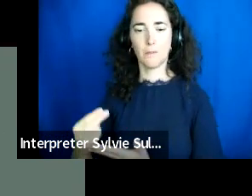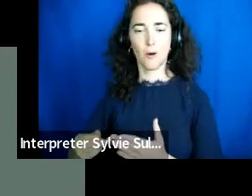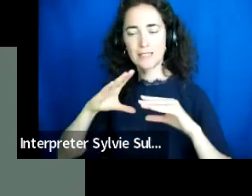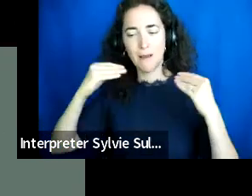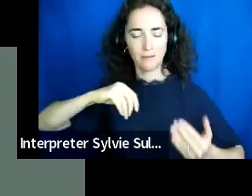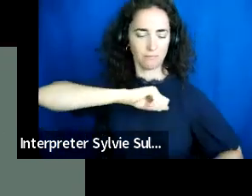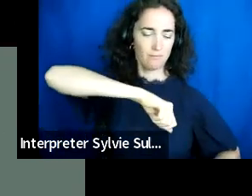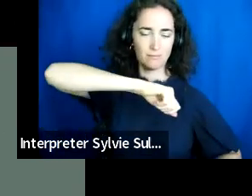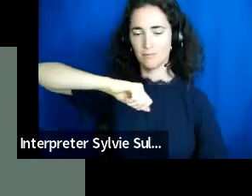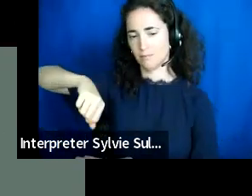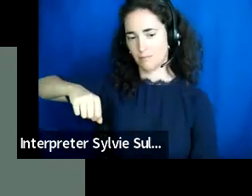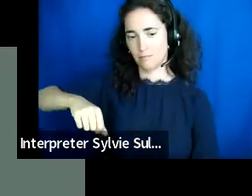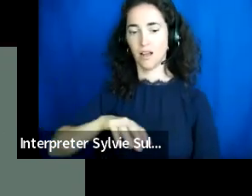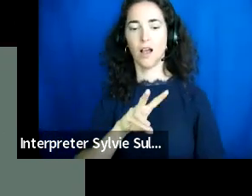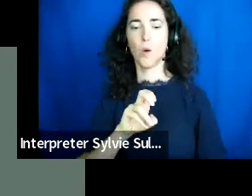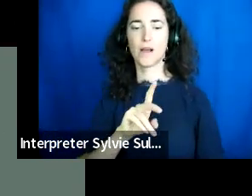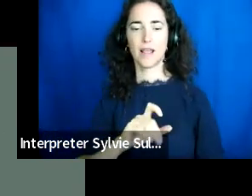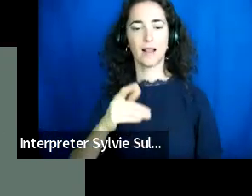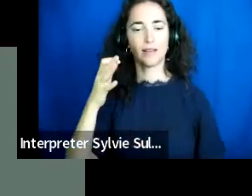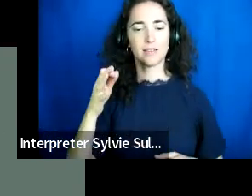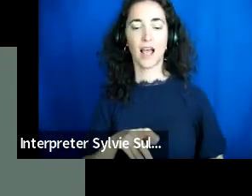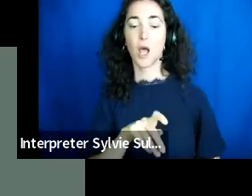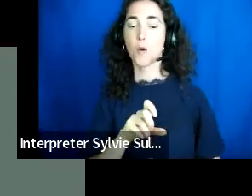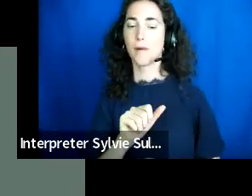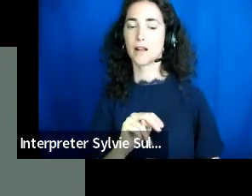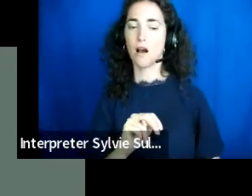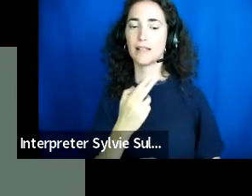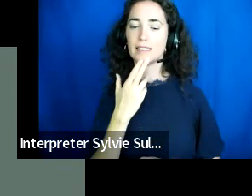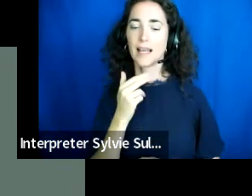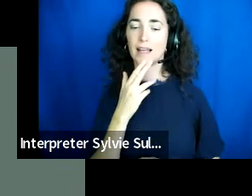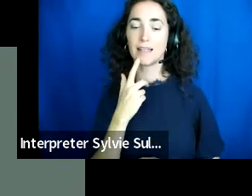when Dell chose to make pecan candy, and they look tasty.